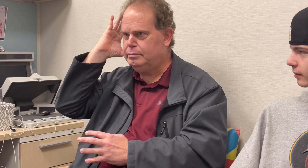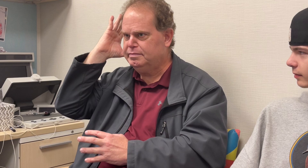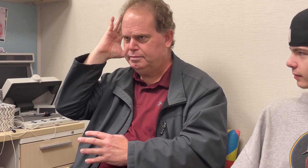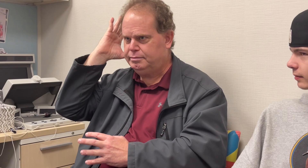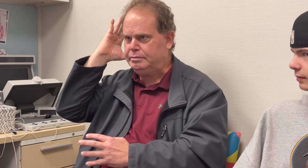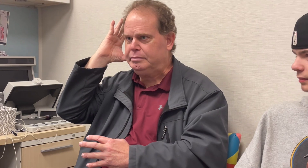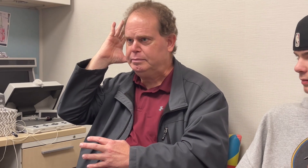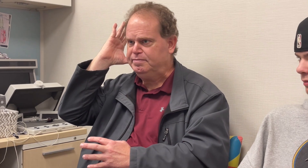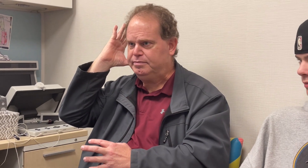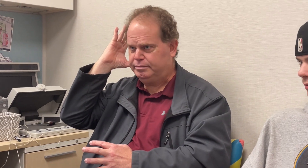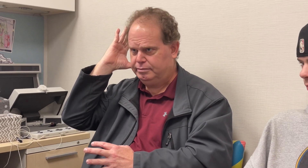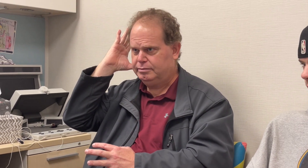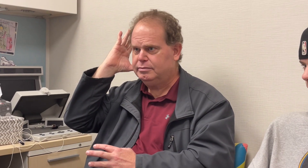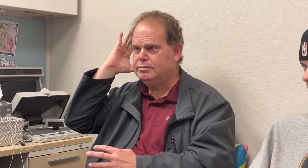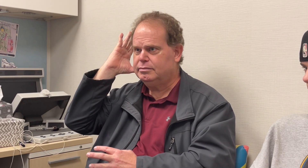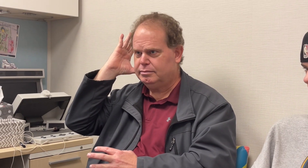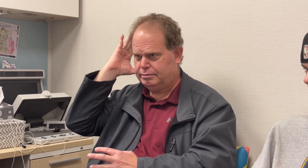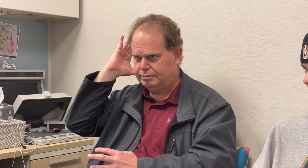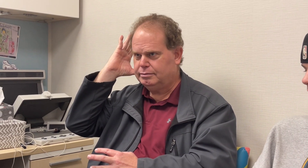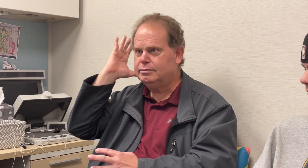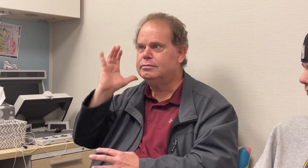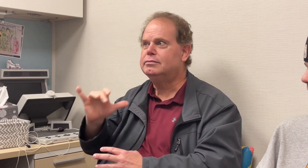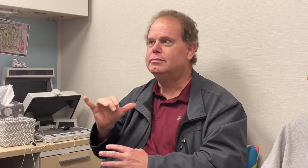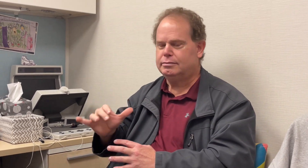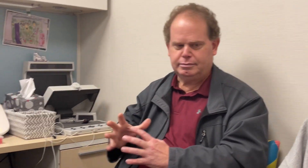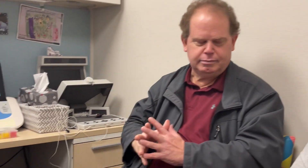yours